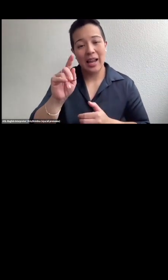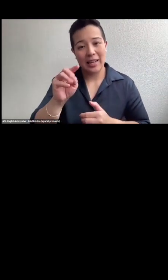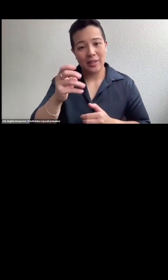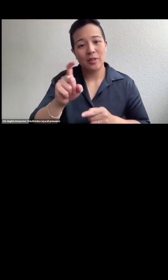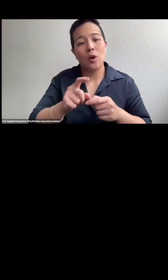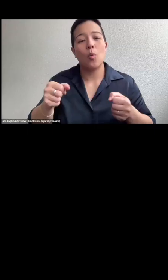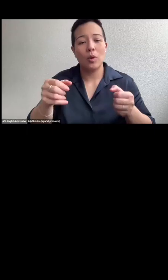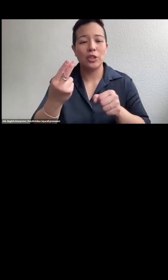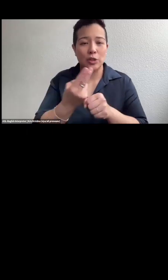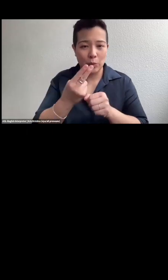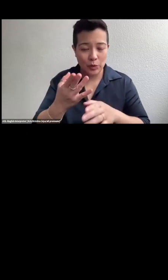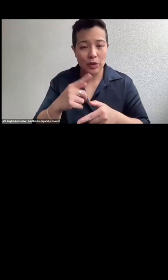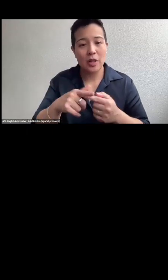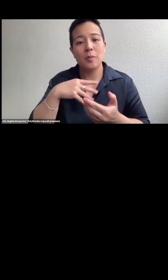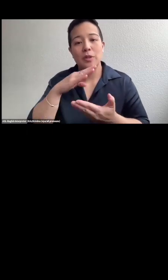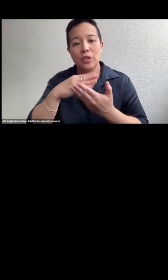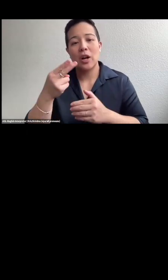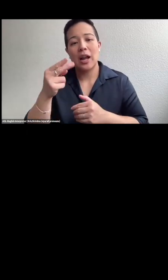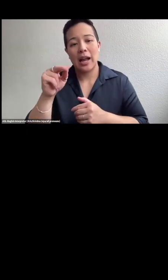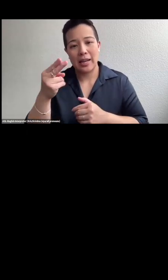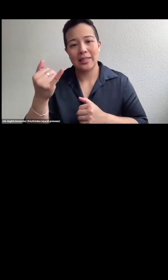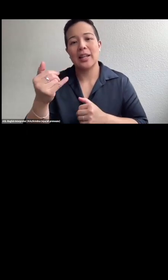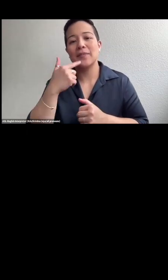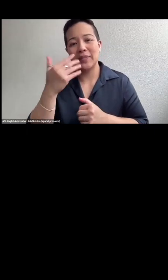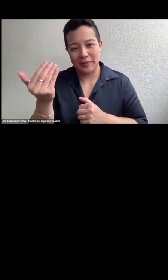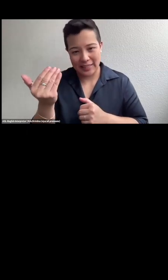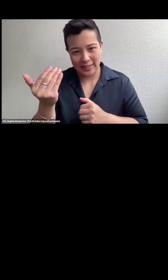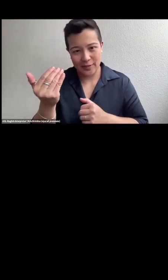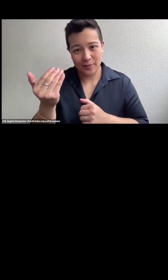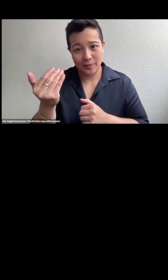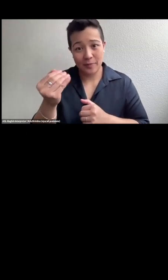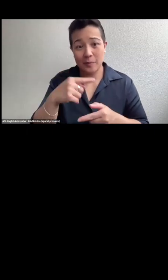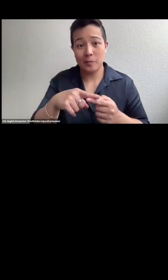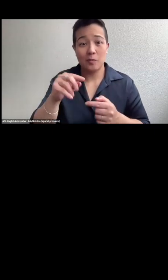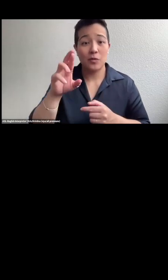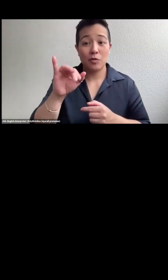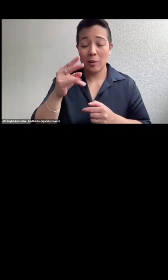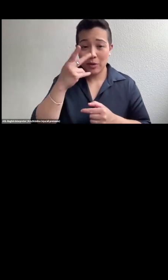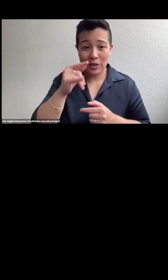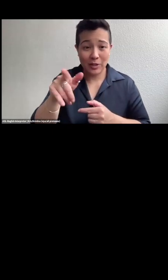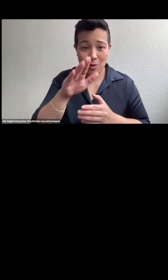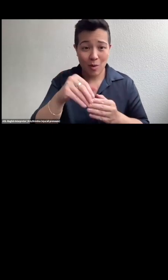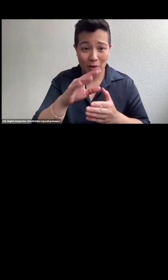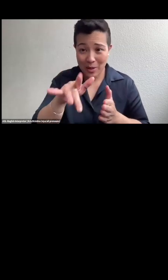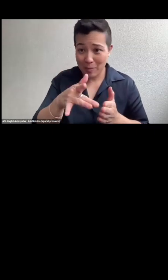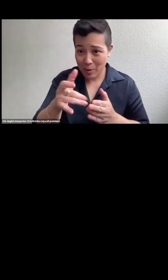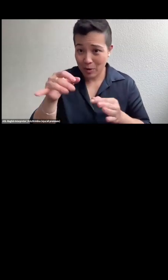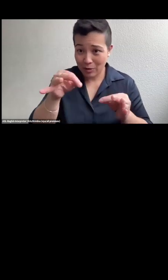user. And then my daughter, Hannah, is now 15. And then Robin, it looks like you all are in the middle. Will you describe your picture?